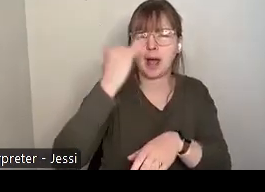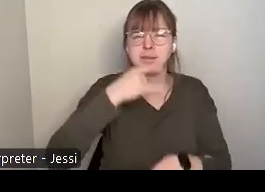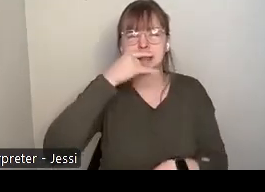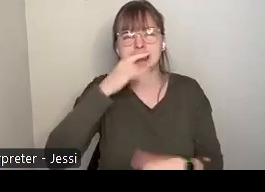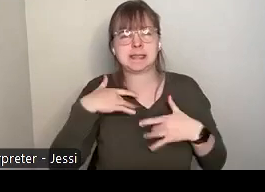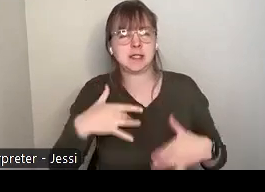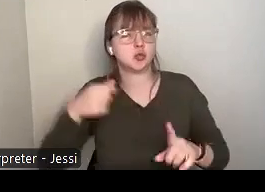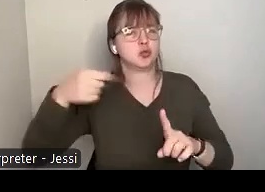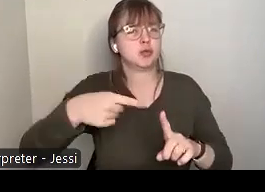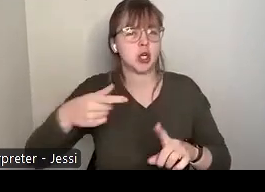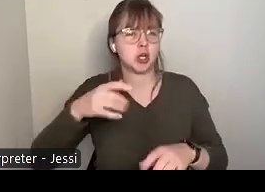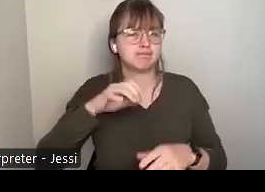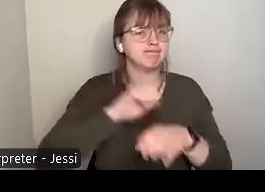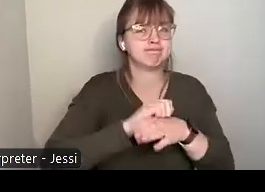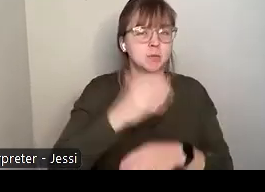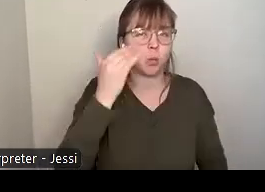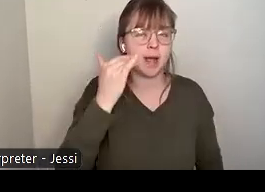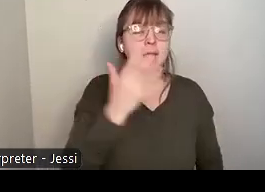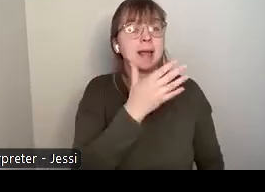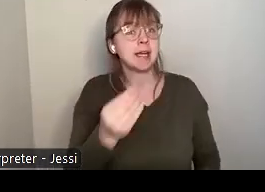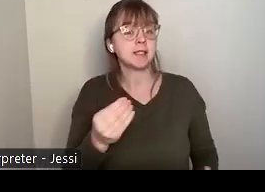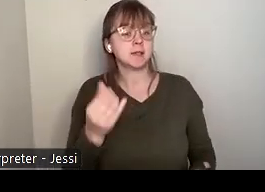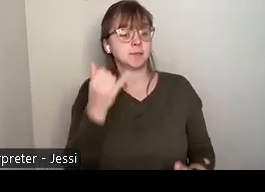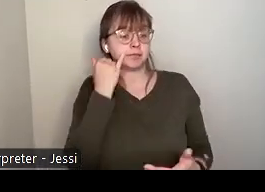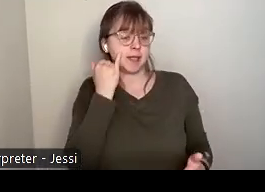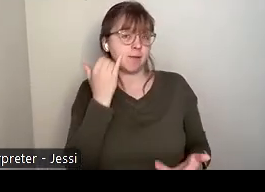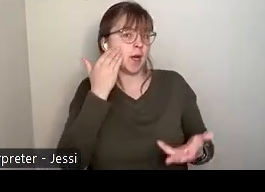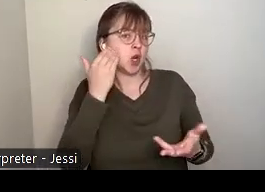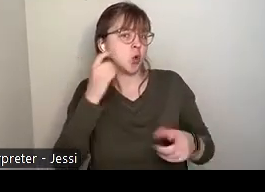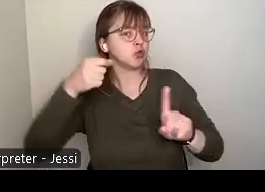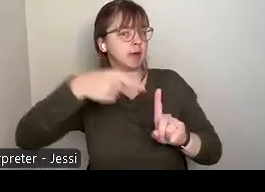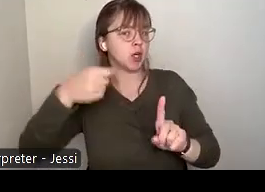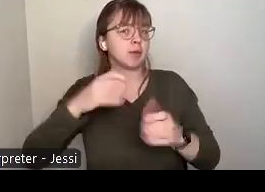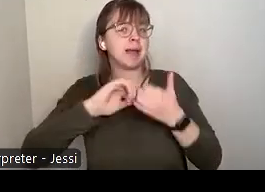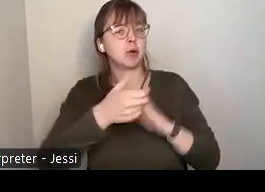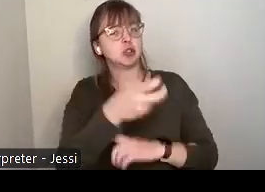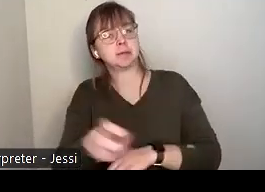to teach the child alternative behaviors and reinforce these behaviors the consultant may